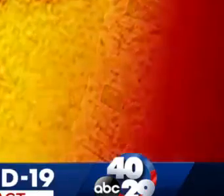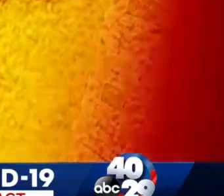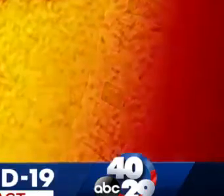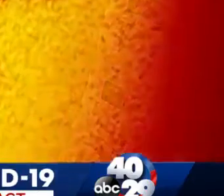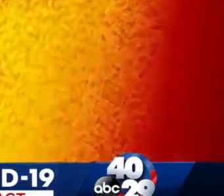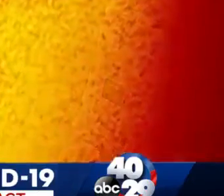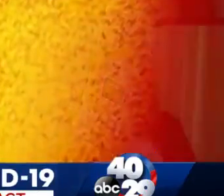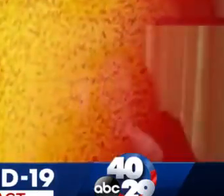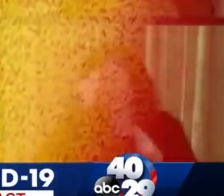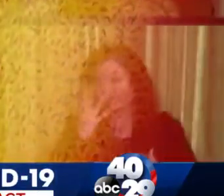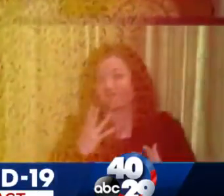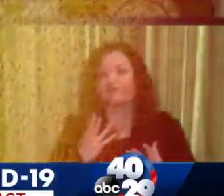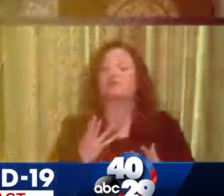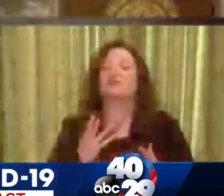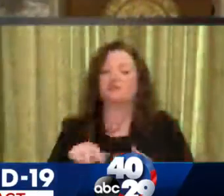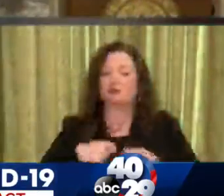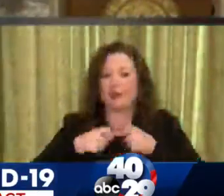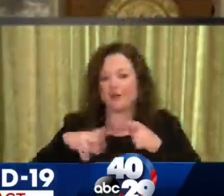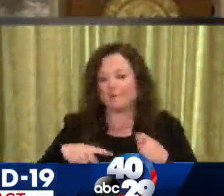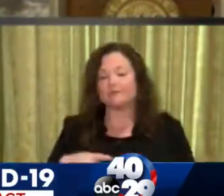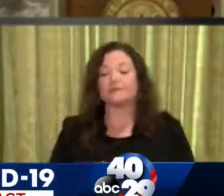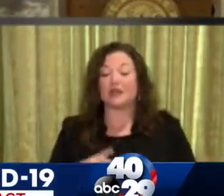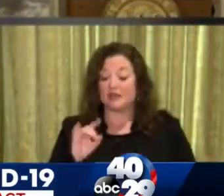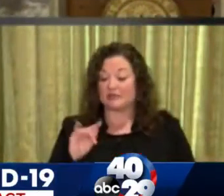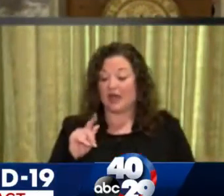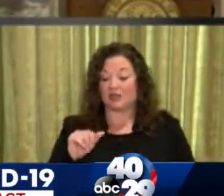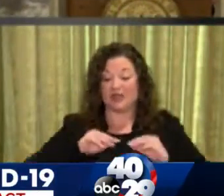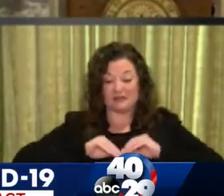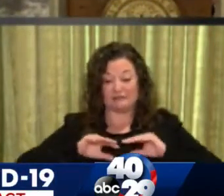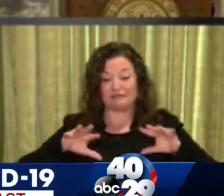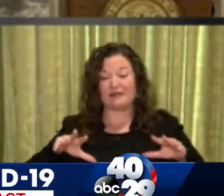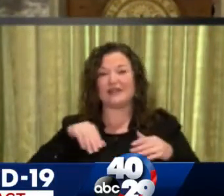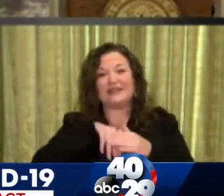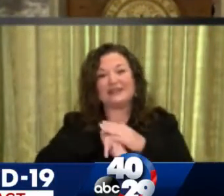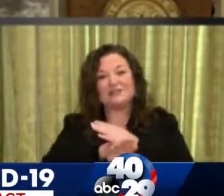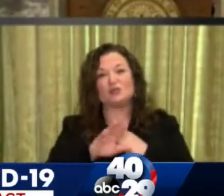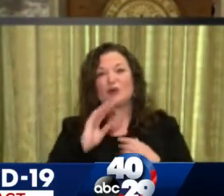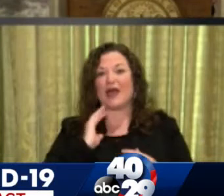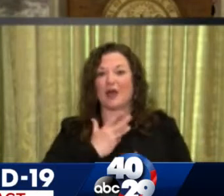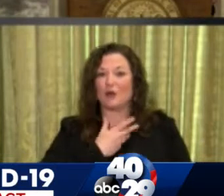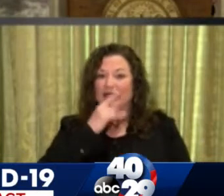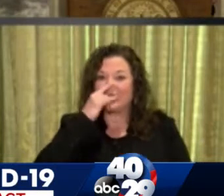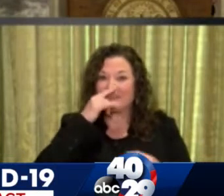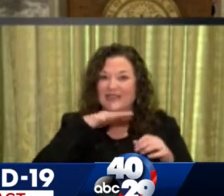ACCORDING TO T HE DEPARTMENT OF HEALTH, THE DELTA RIVAANT OF COVID-19 NOW ACCOUNTS FOR MORE TH AN